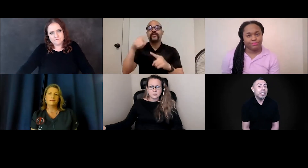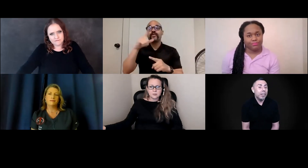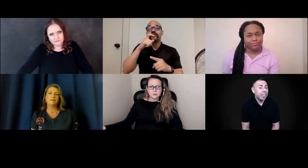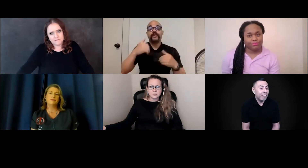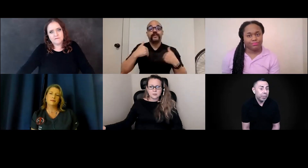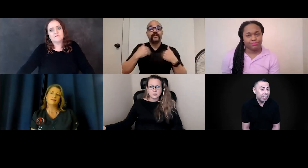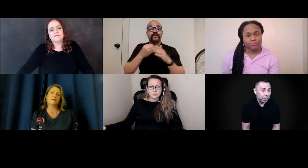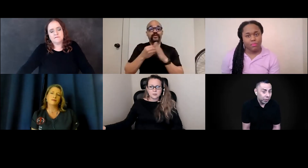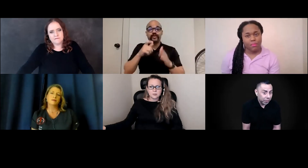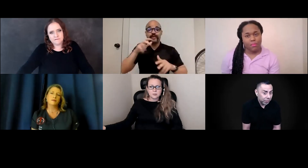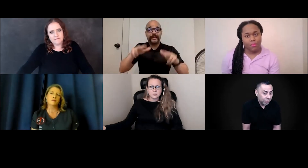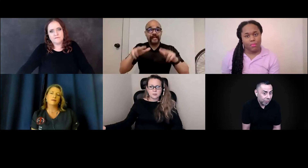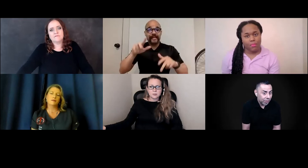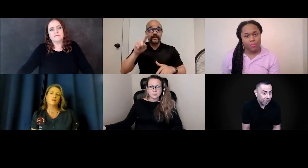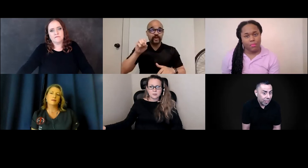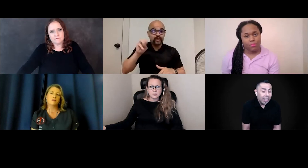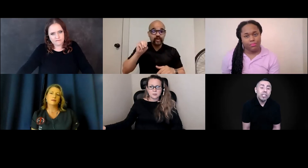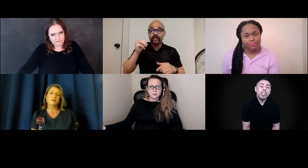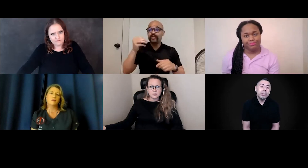And things have been tough. They haven't been simple.